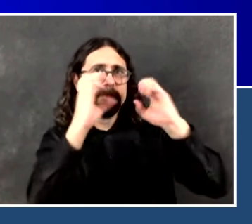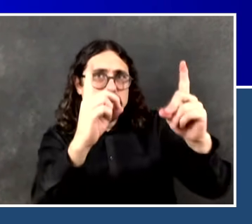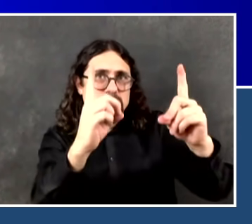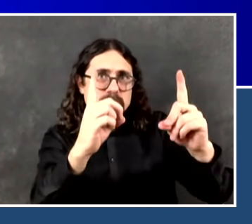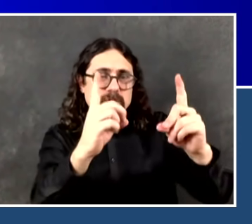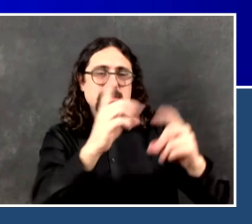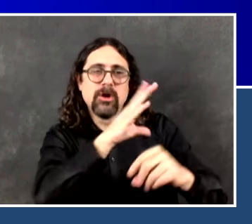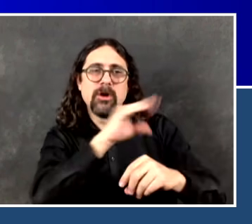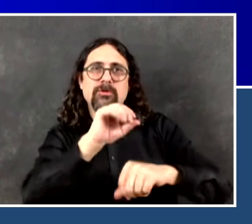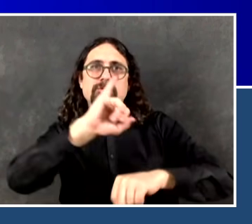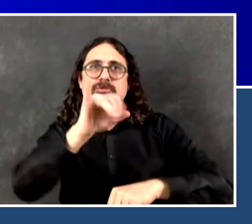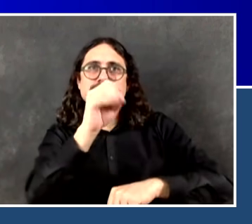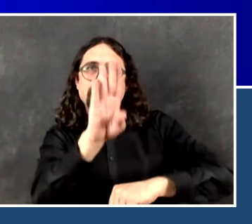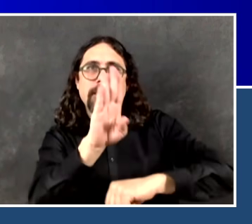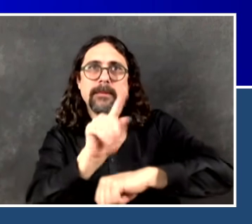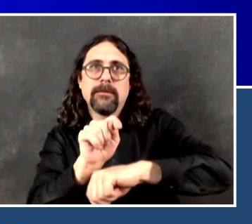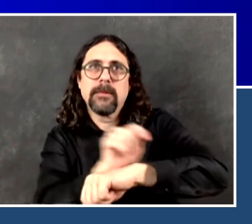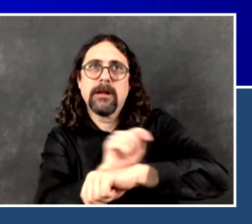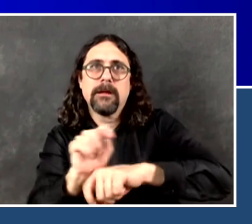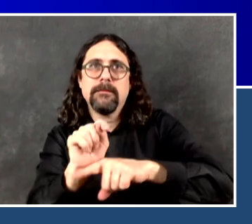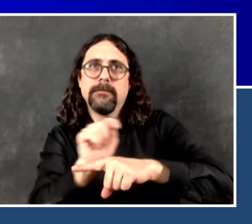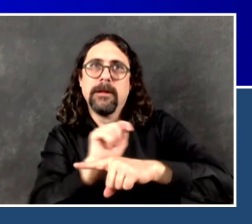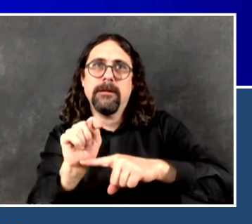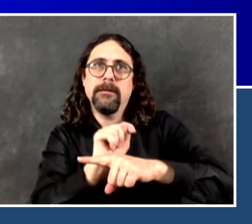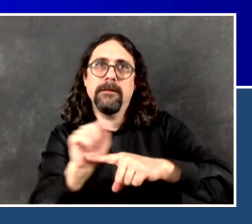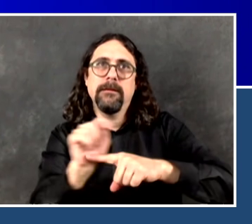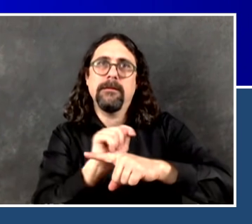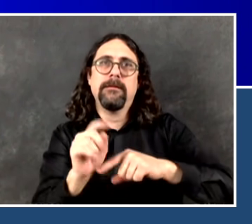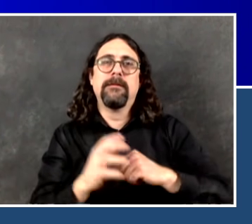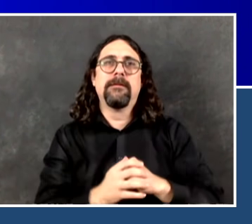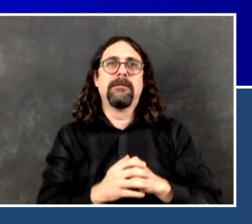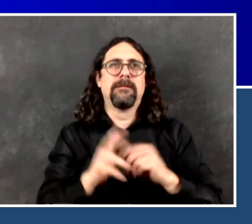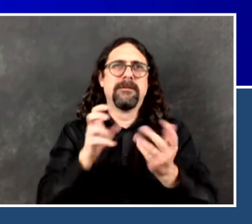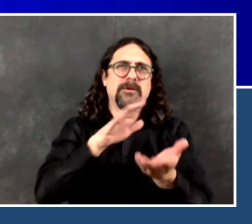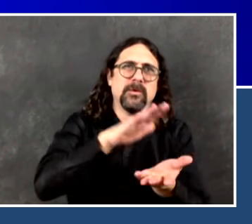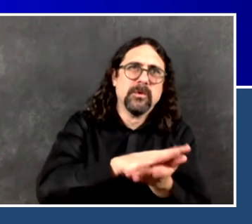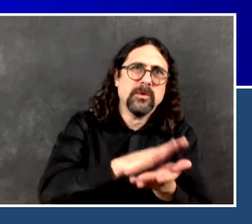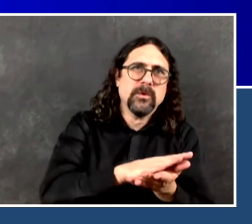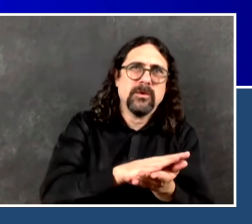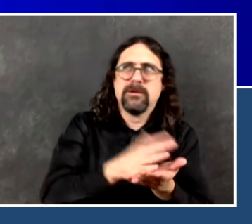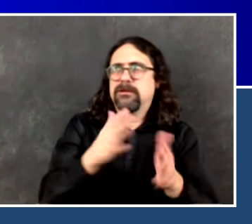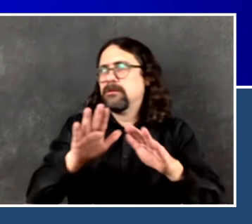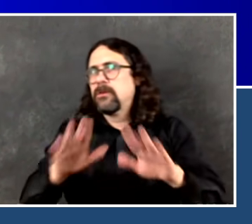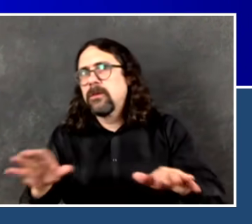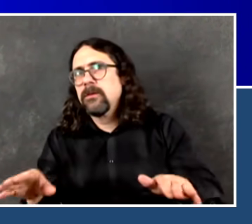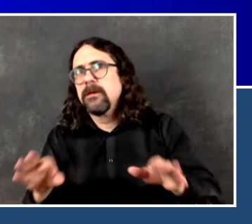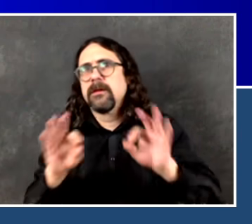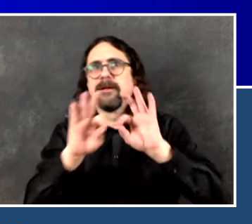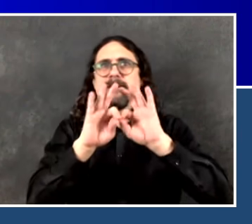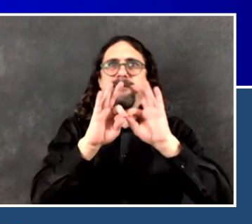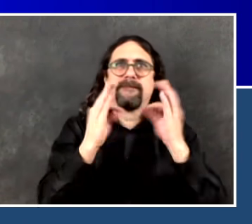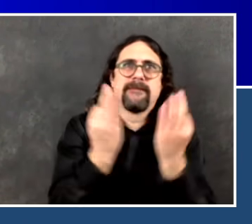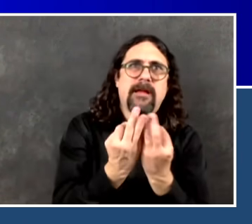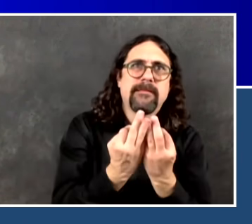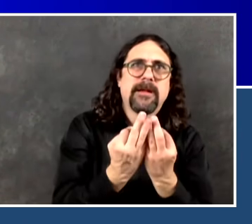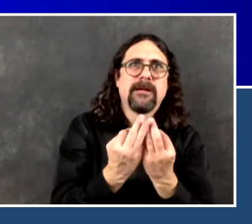BRINGING BA PUBLIC SCHOOLS STRONG. BRING THEM BACK SAFELY. DEALING WITH THE TRAUMA OF THE